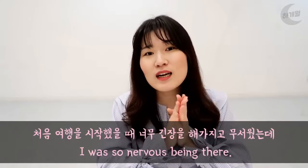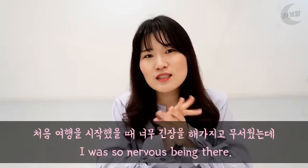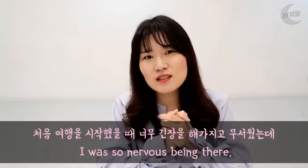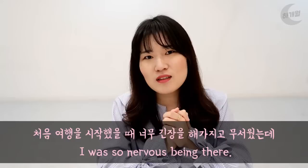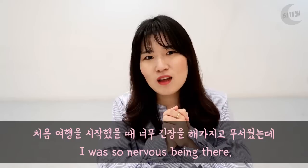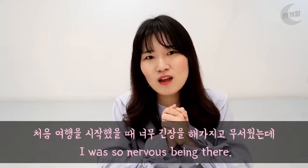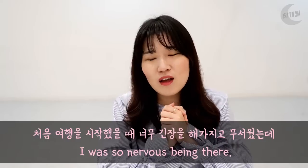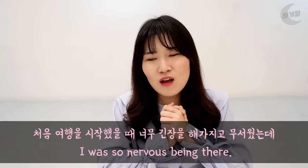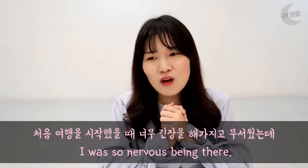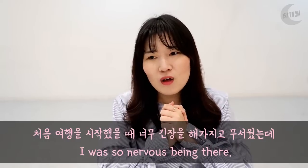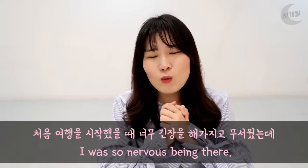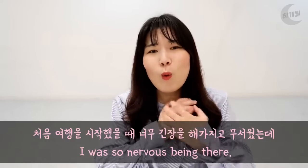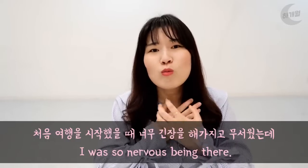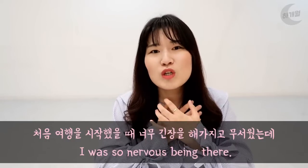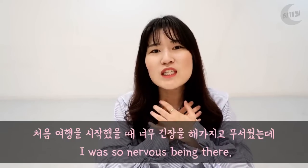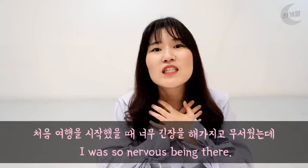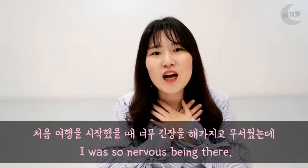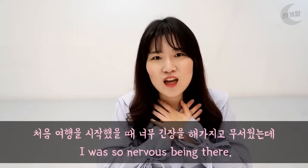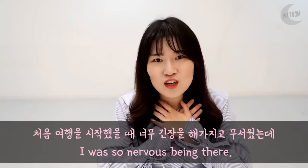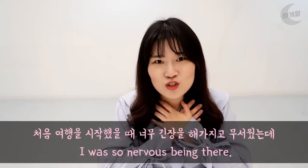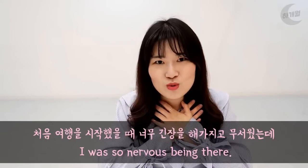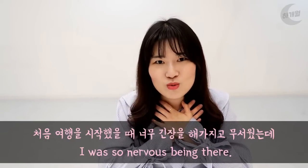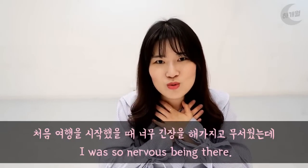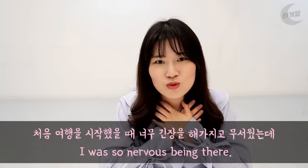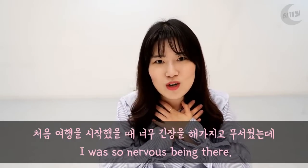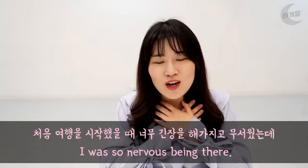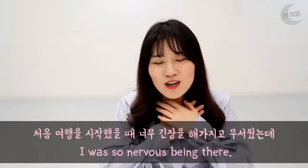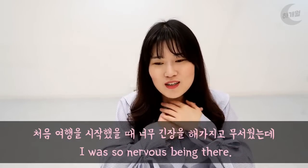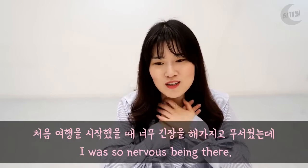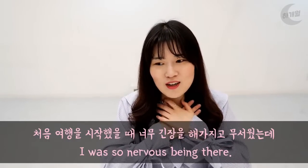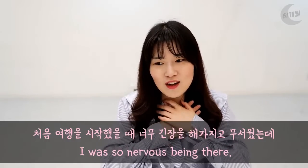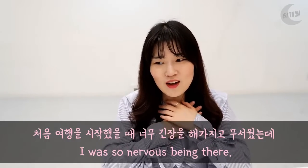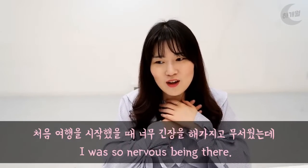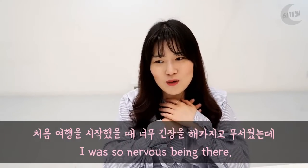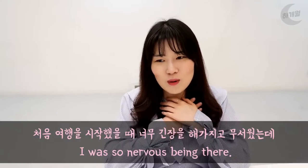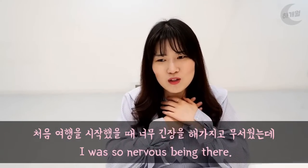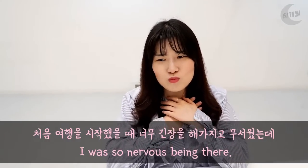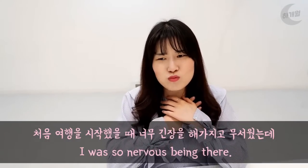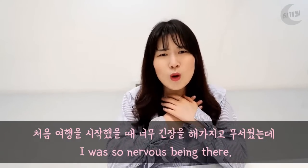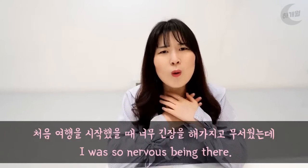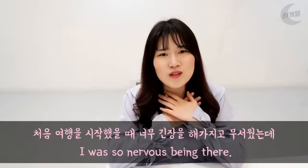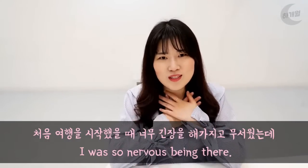I was so nervous being there.